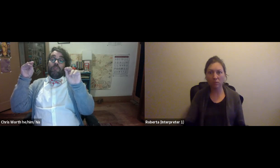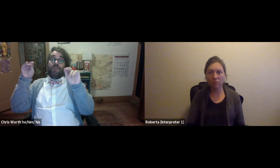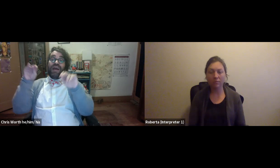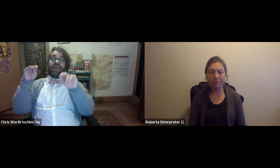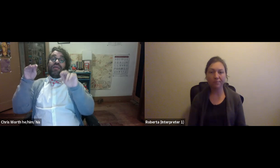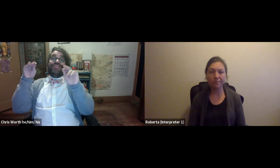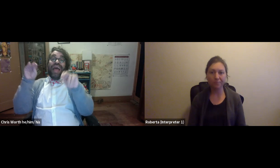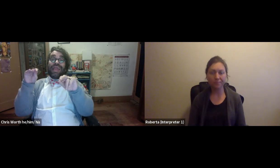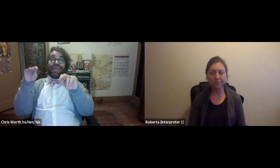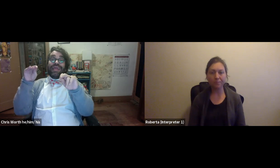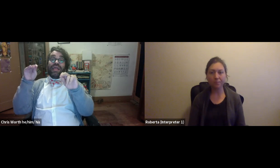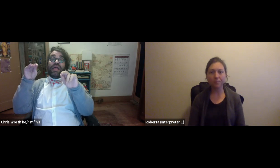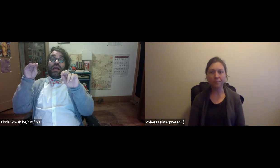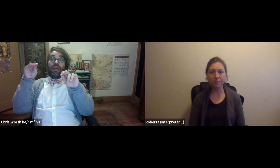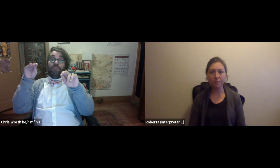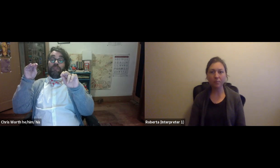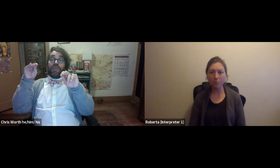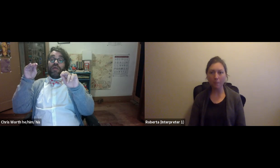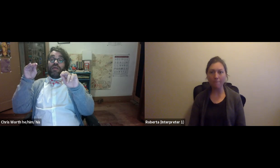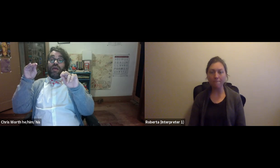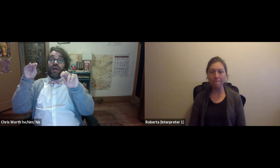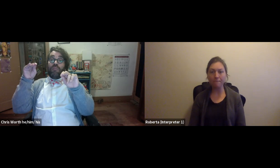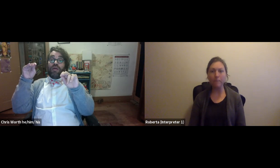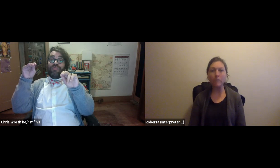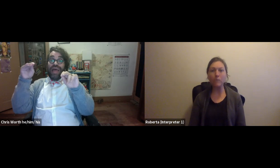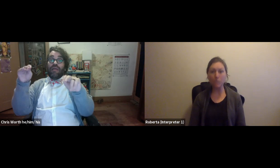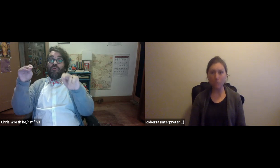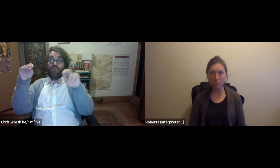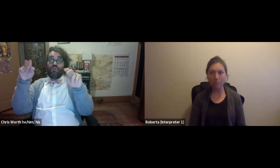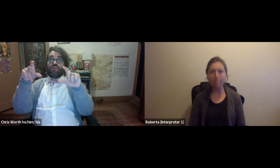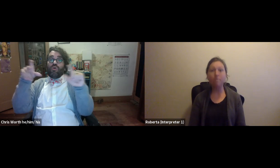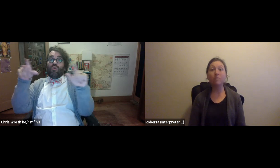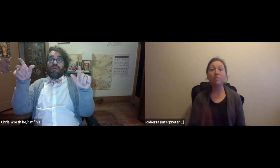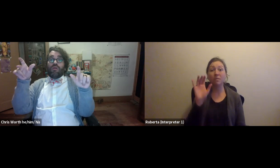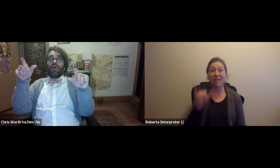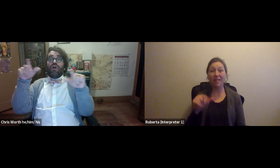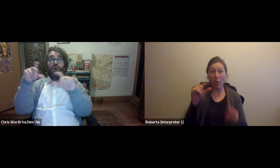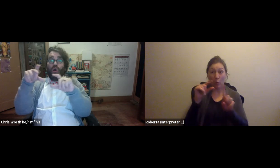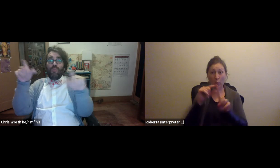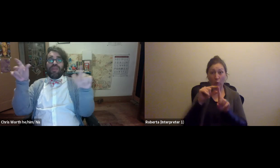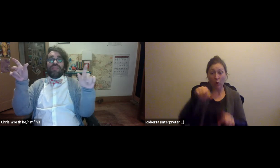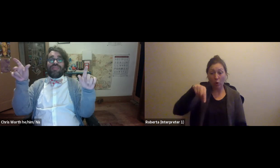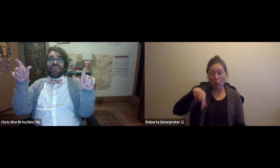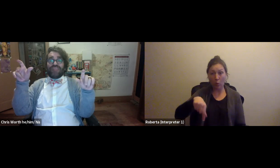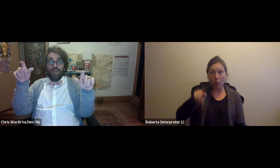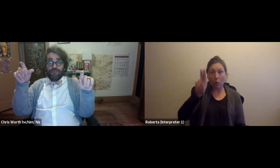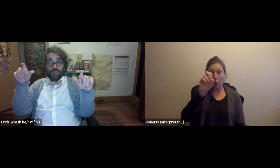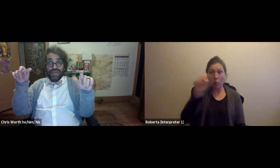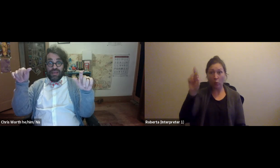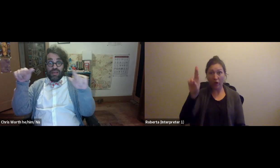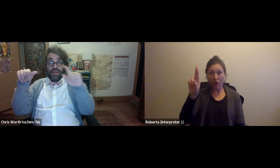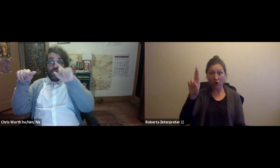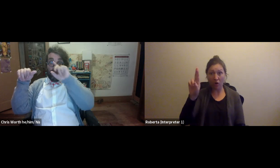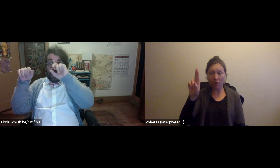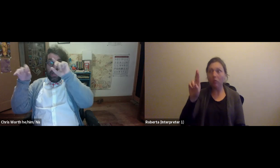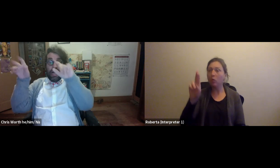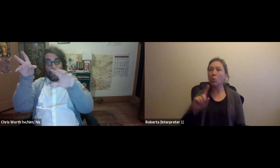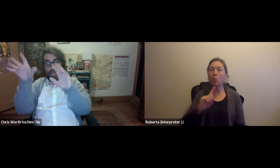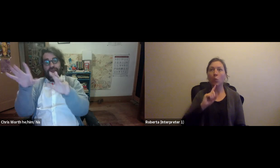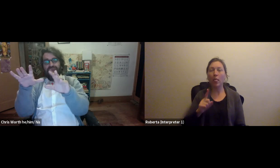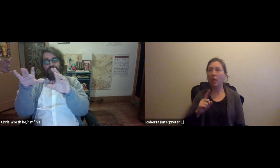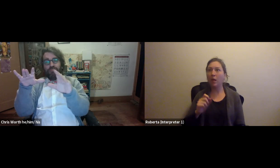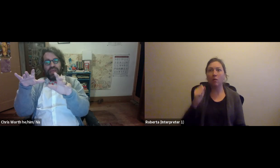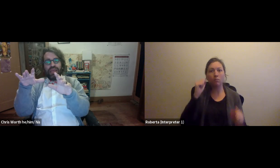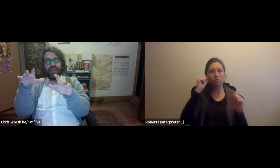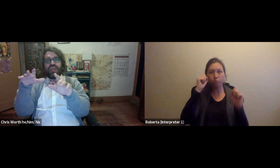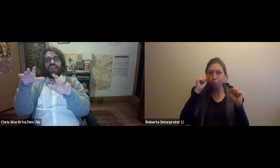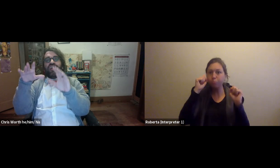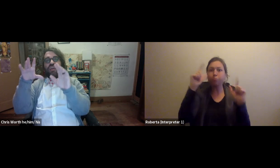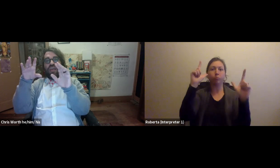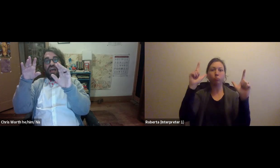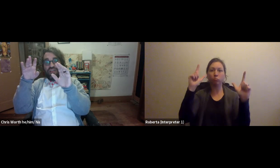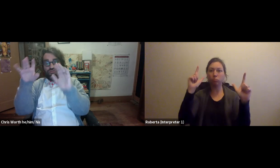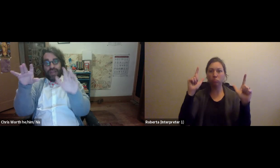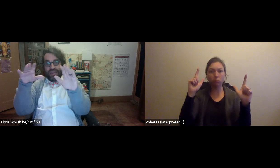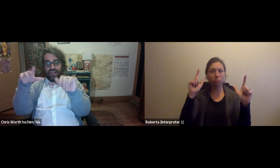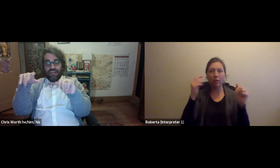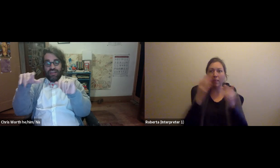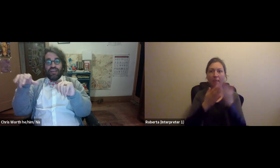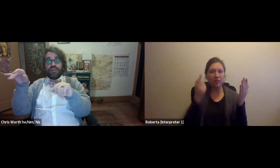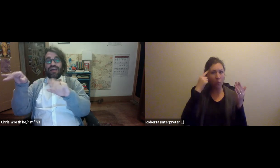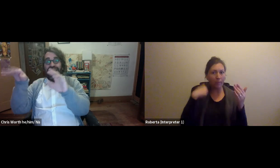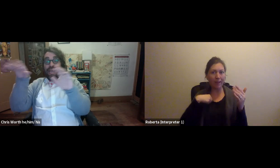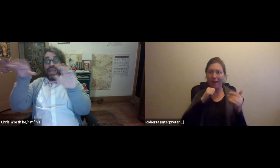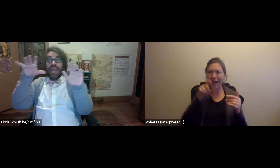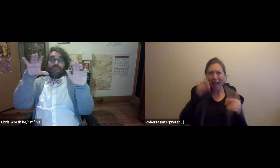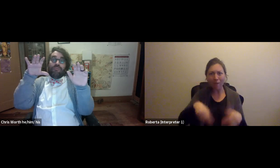But that word "queer" opened things up for me. I didn't have to be straight. I didn't have to be